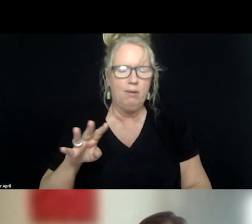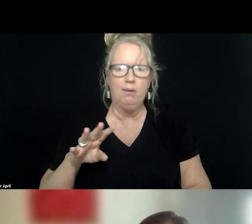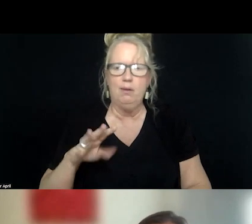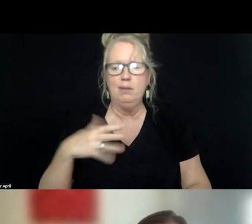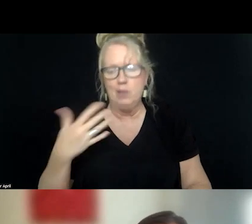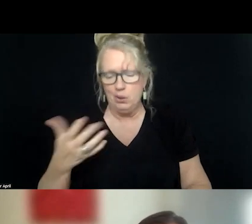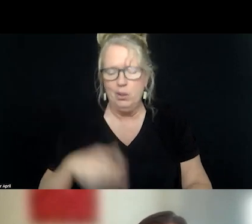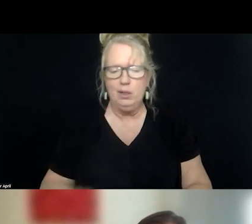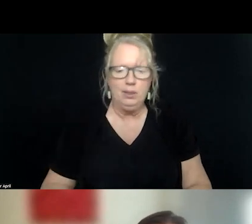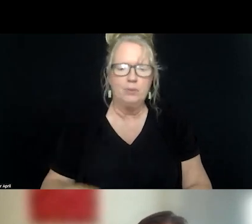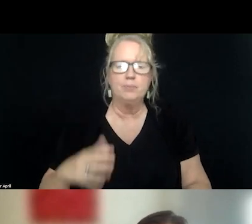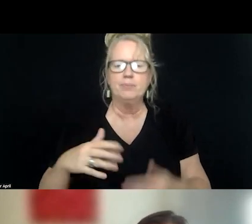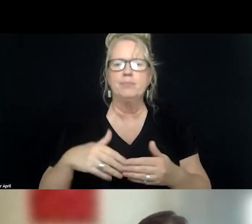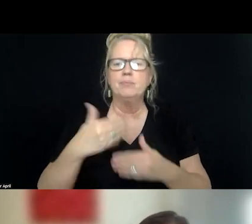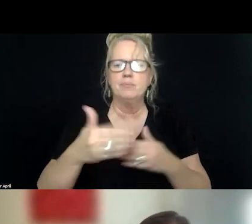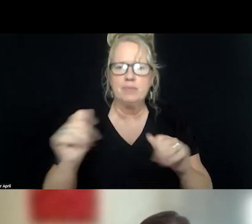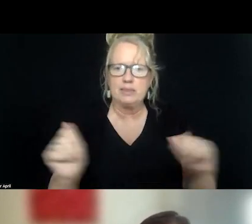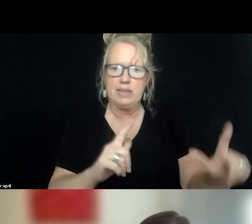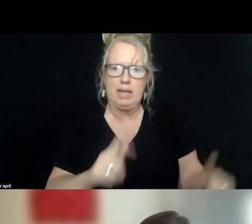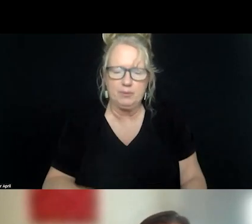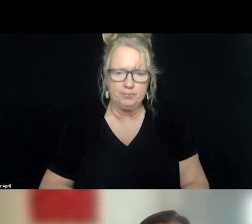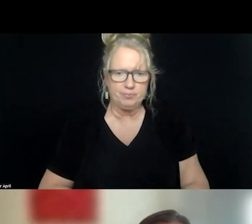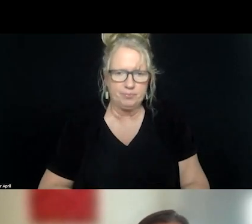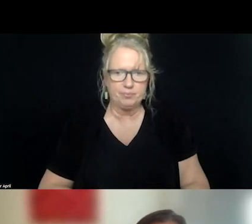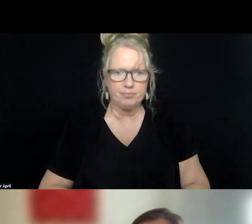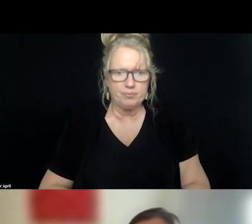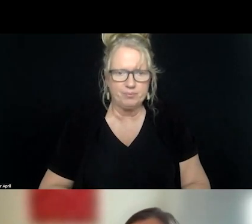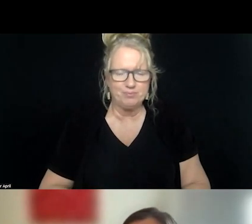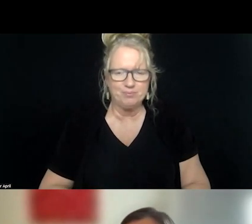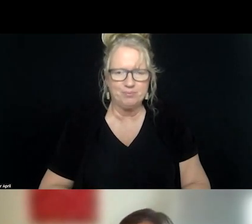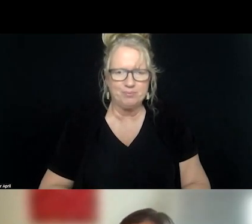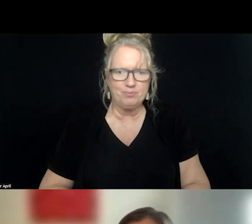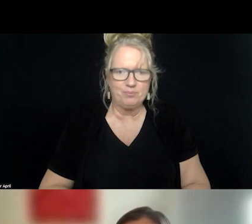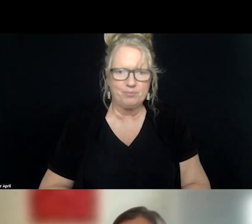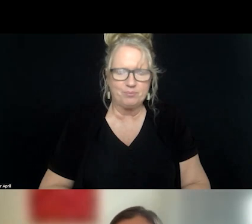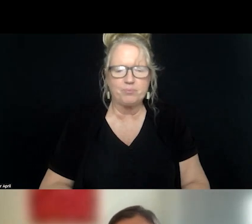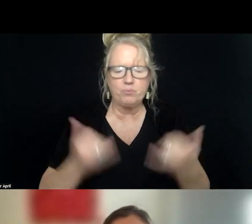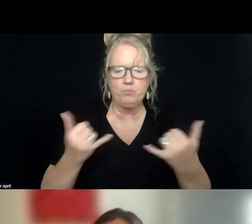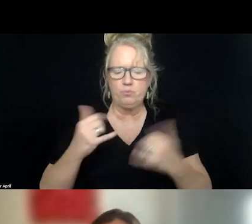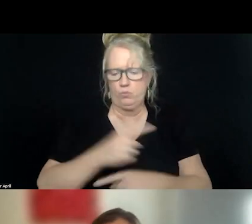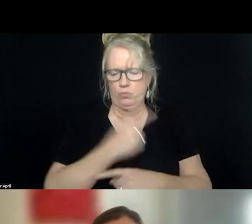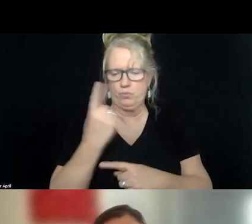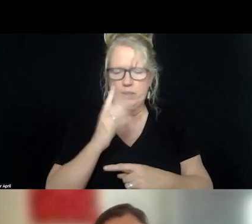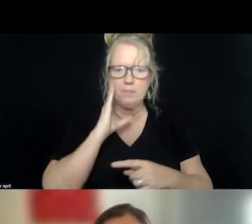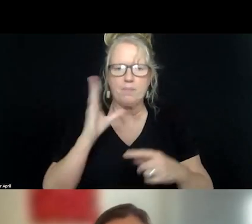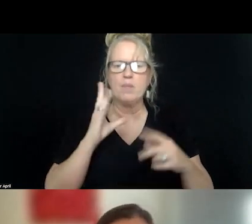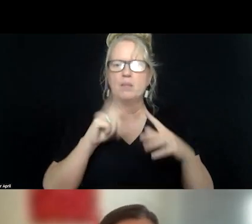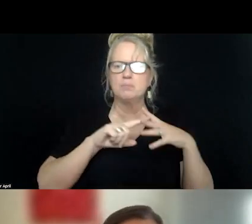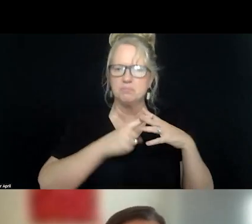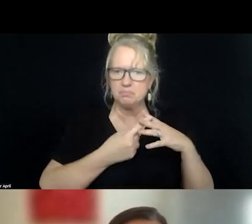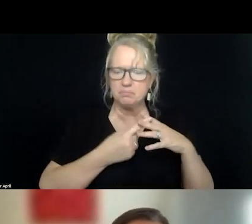SO TODAY I AM PRESENTING SOME VERY PRELIMINARY FINDINGS.